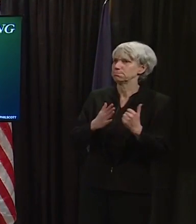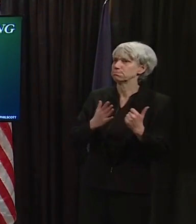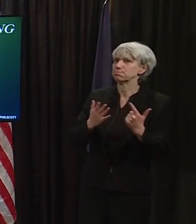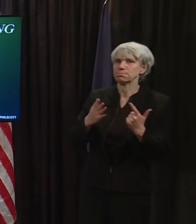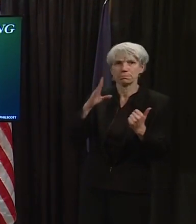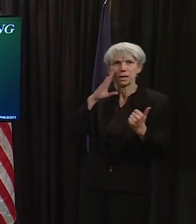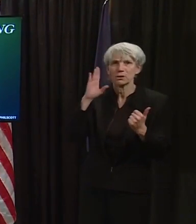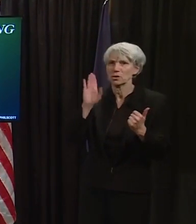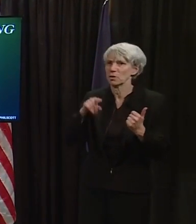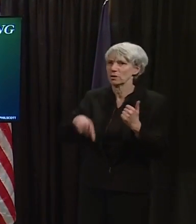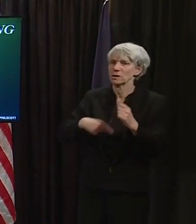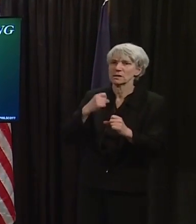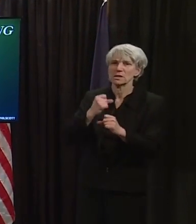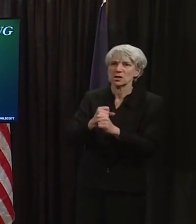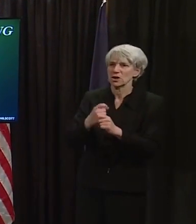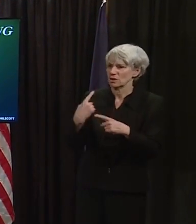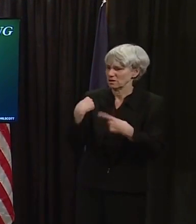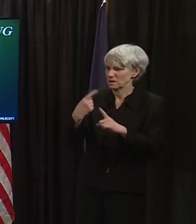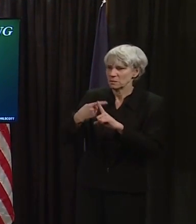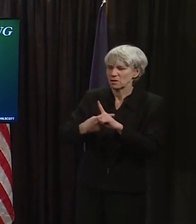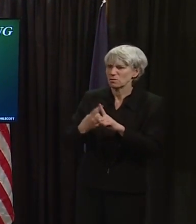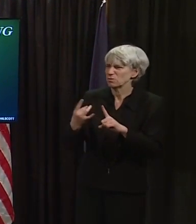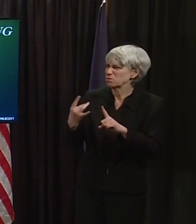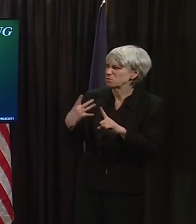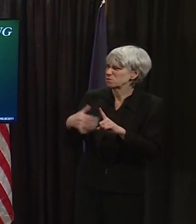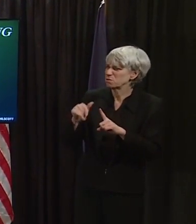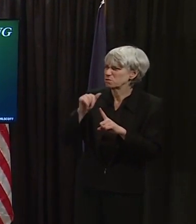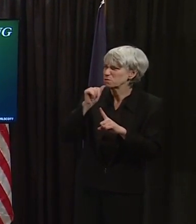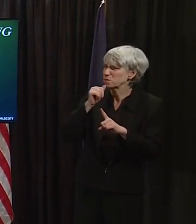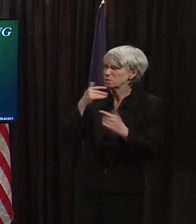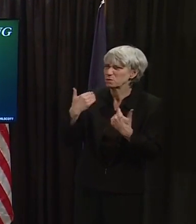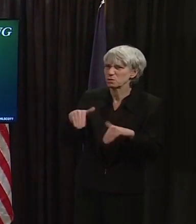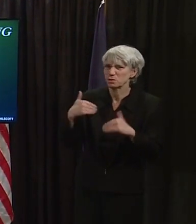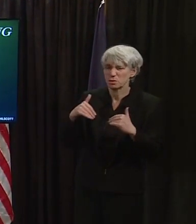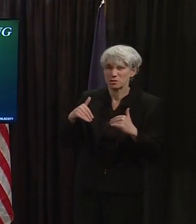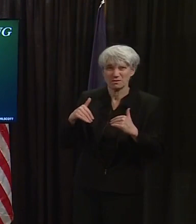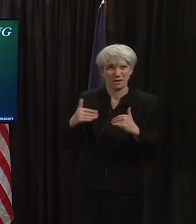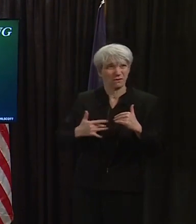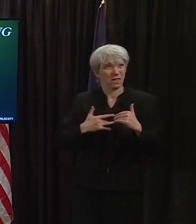is probably the most disruptive month we will have endured.